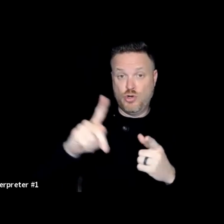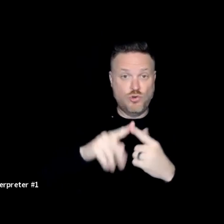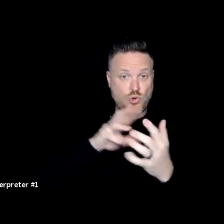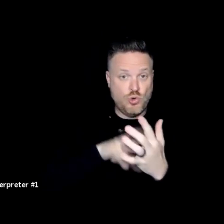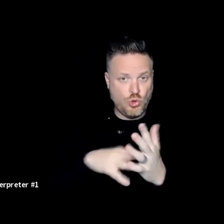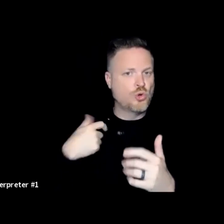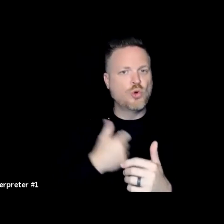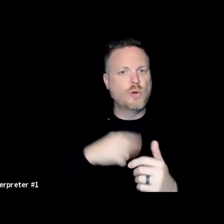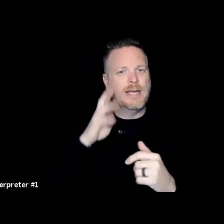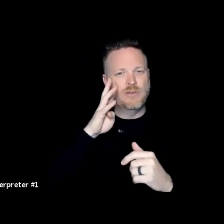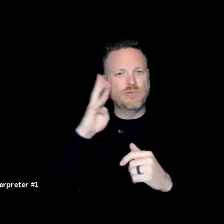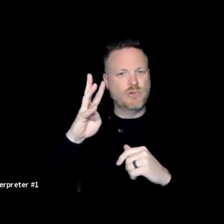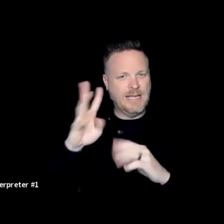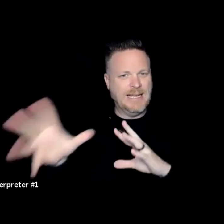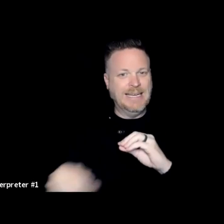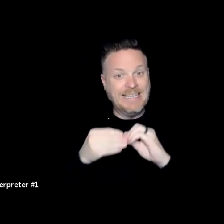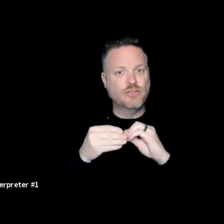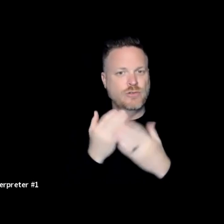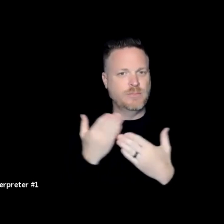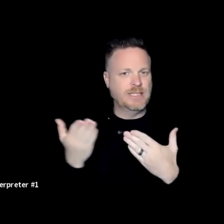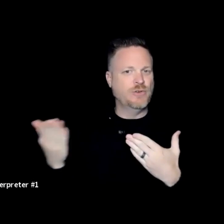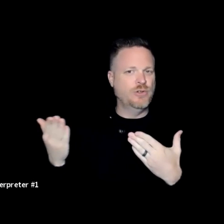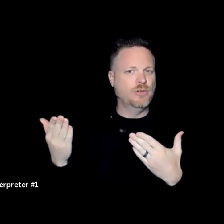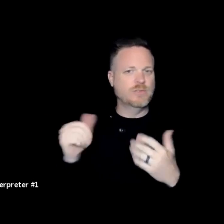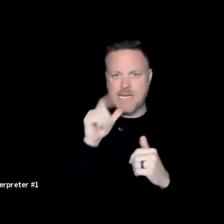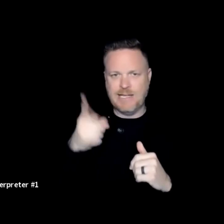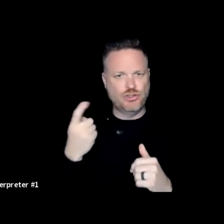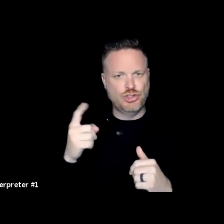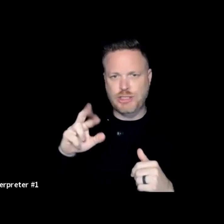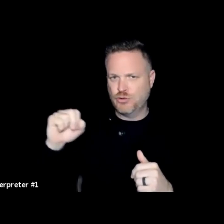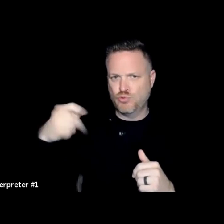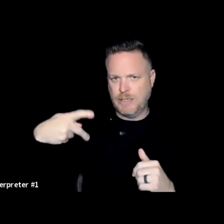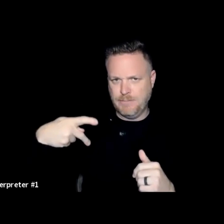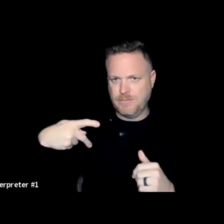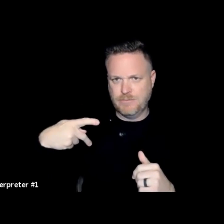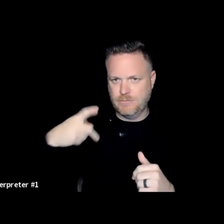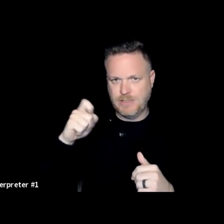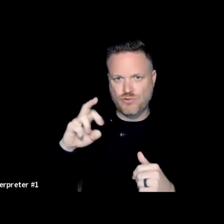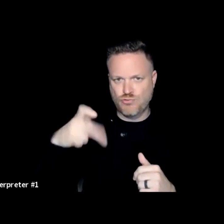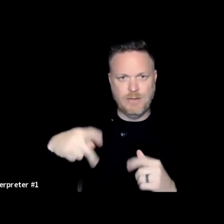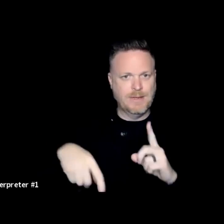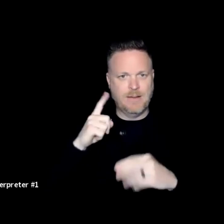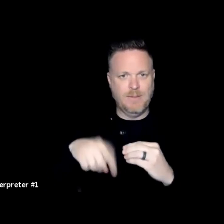create additional materials beyond REAP. REAP can't just be about Return to Learn.